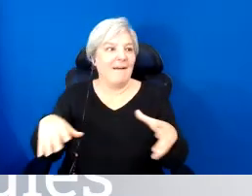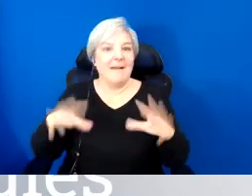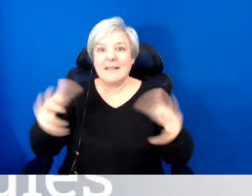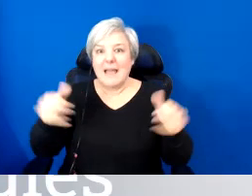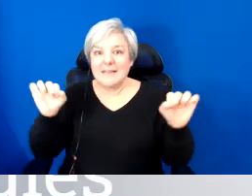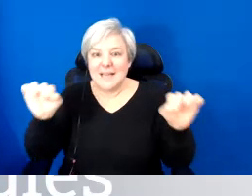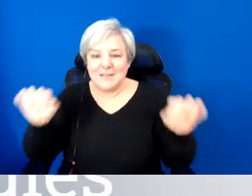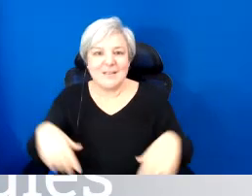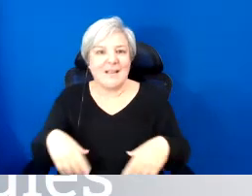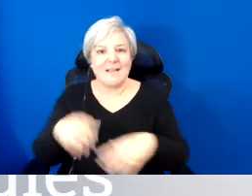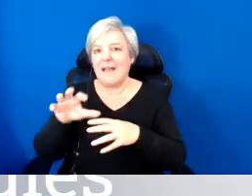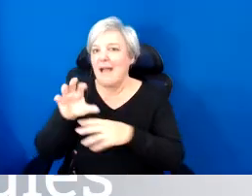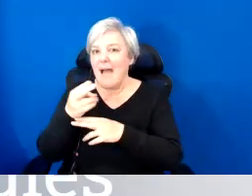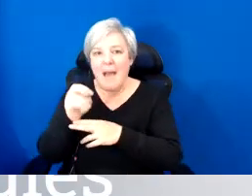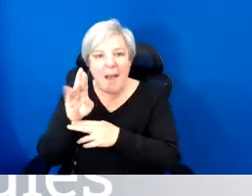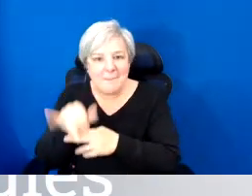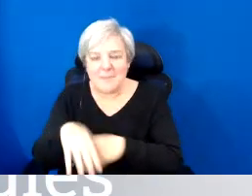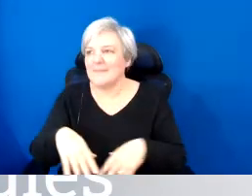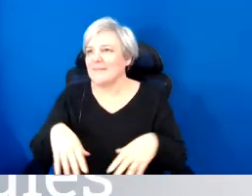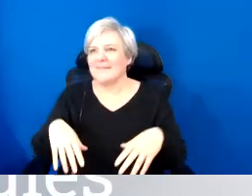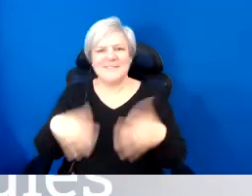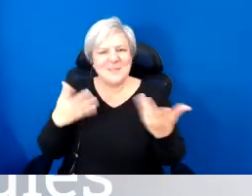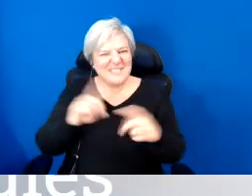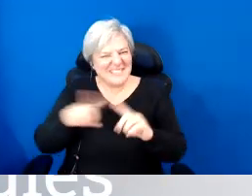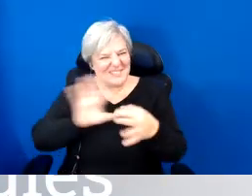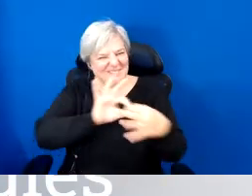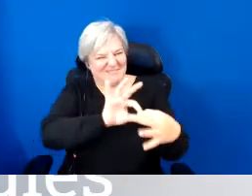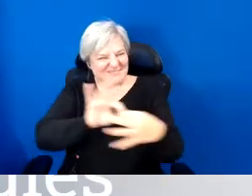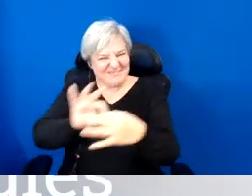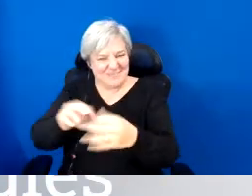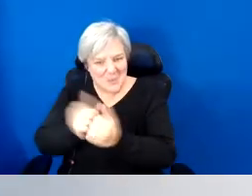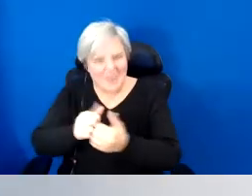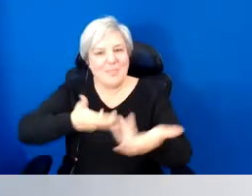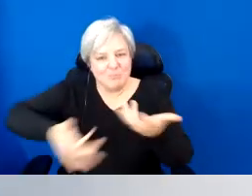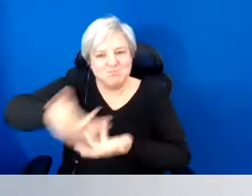So think of those kind of meaningful ways to make connections.